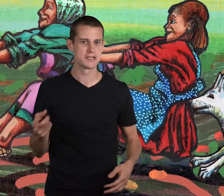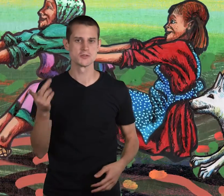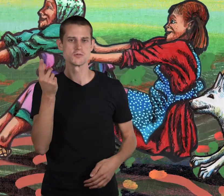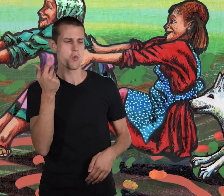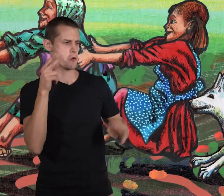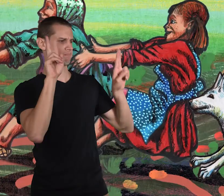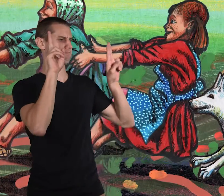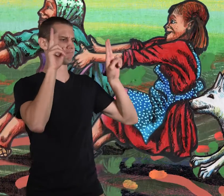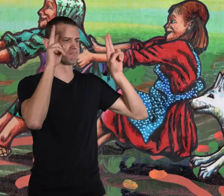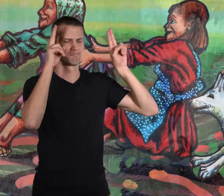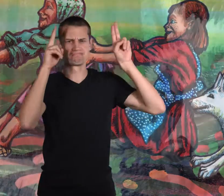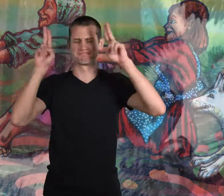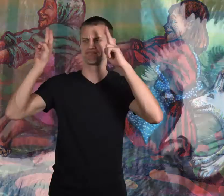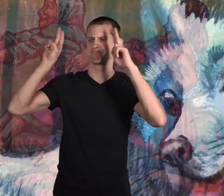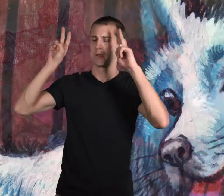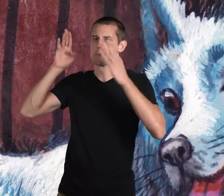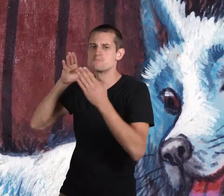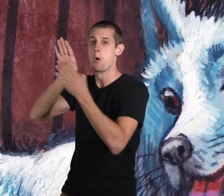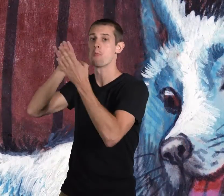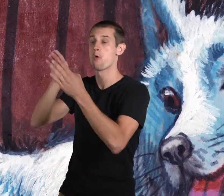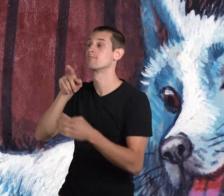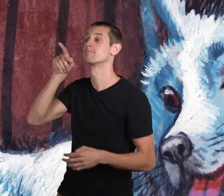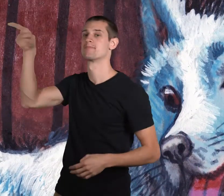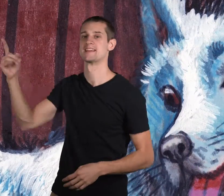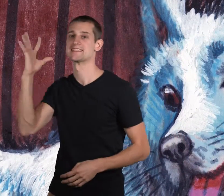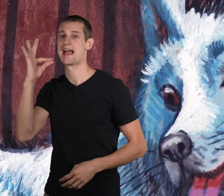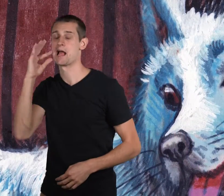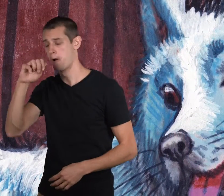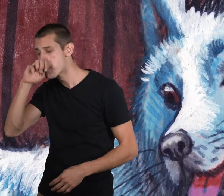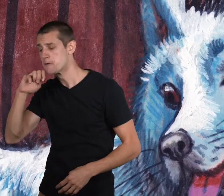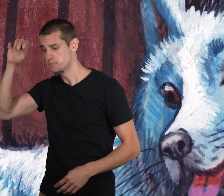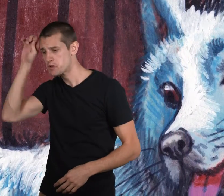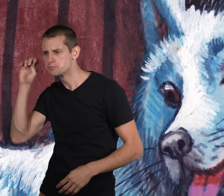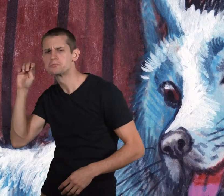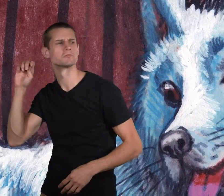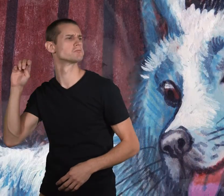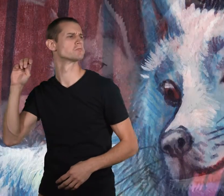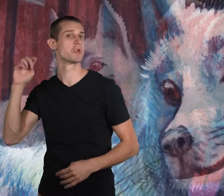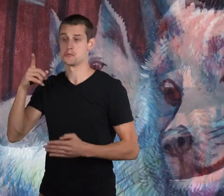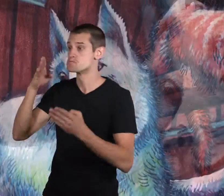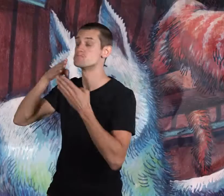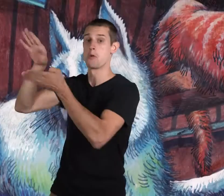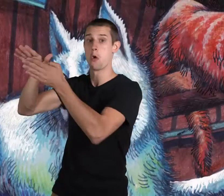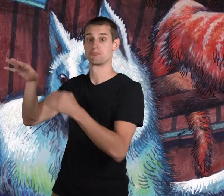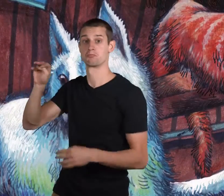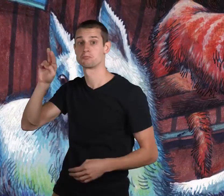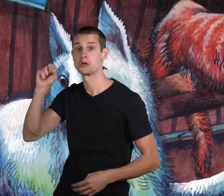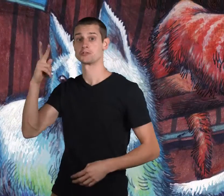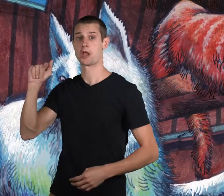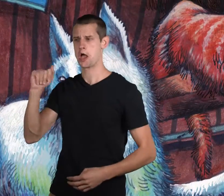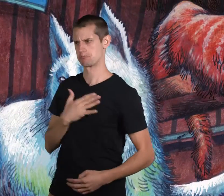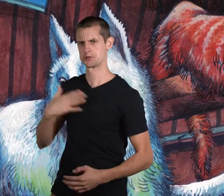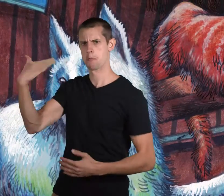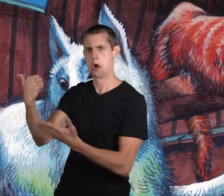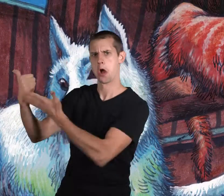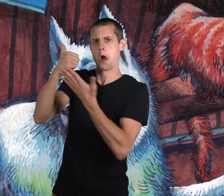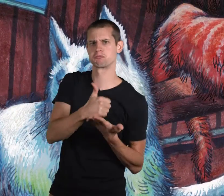The dog then called over to the cat, "Hey! Mushka! Come help us!"